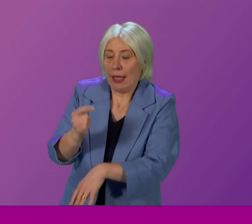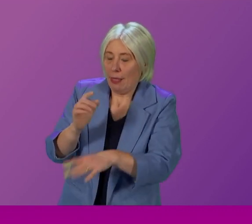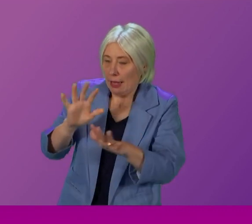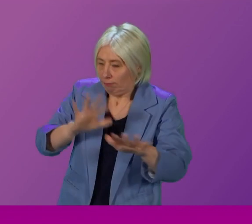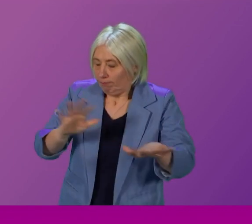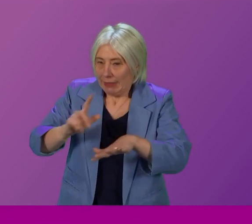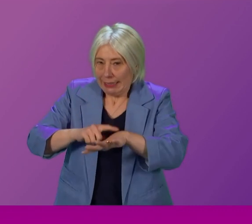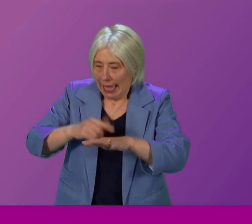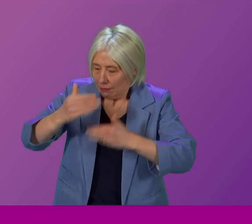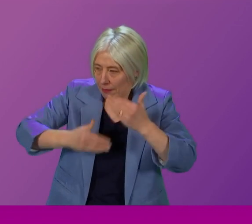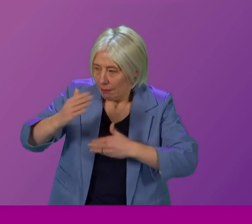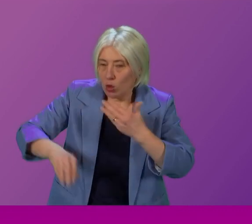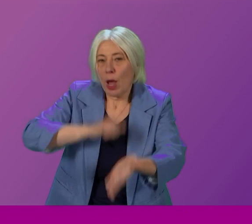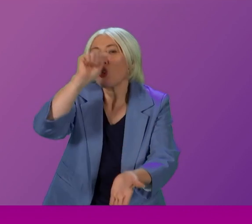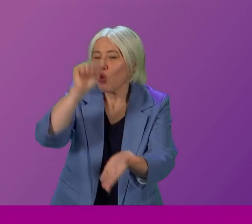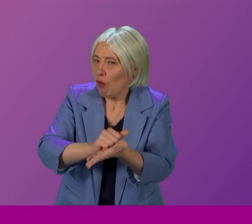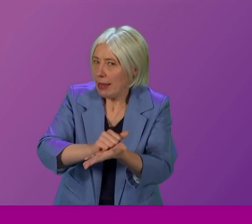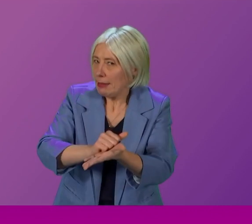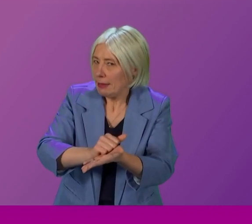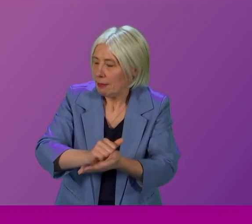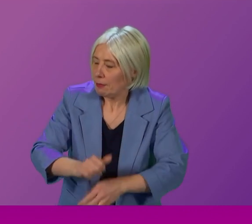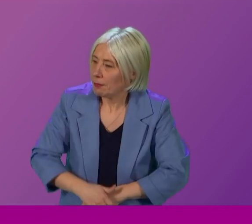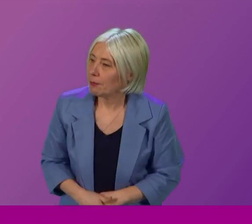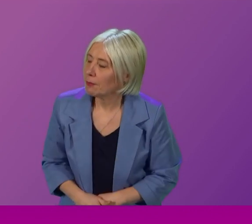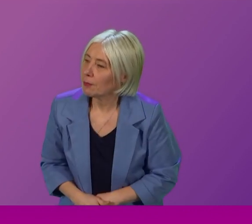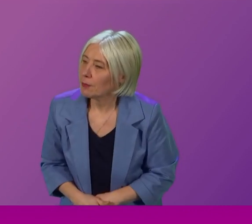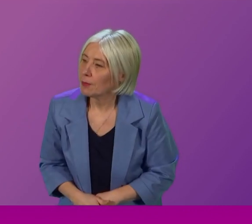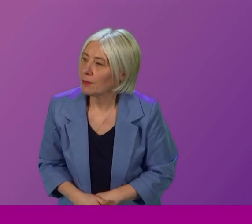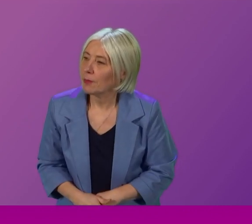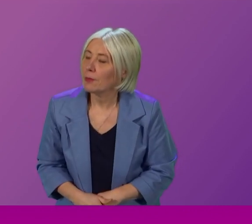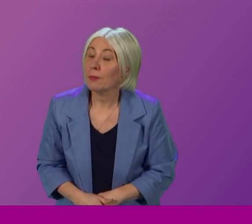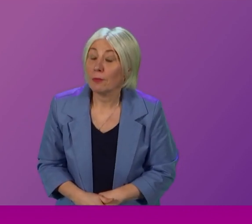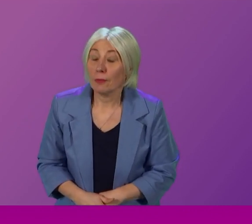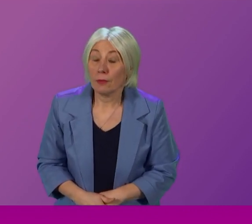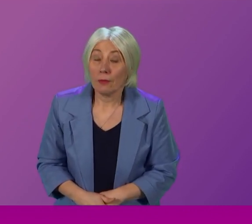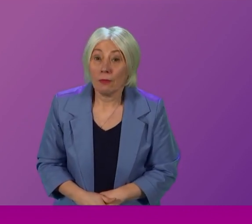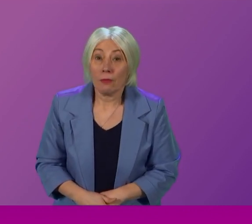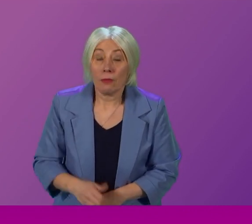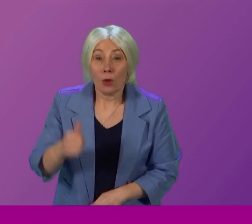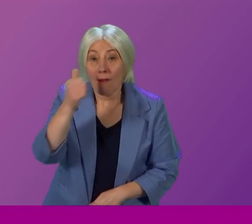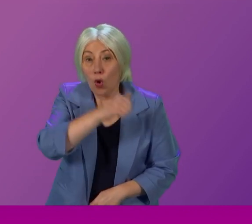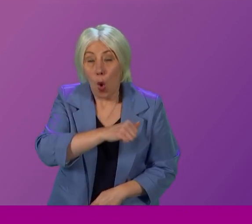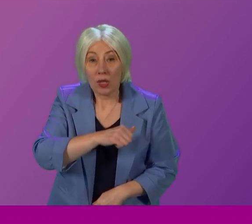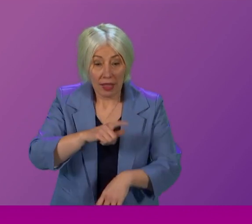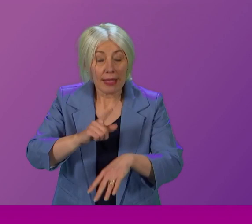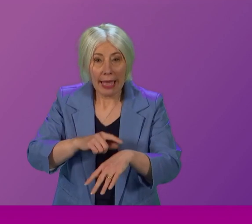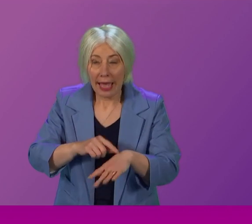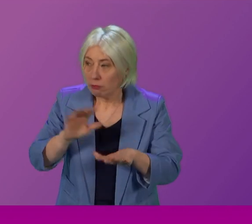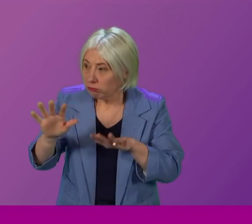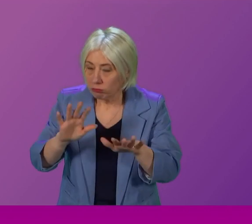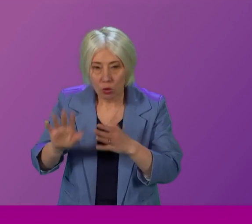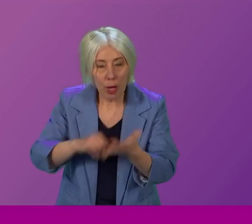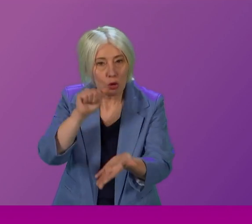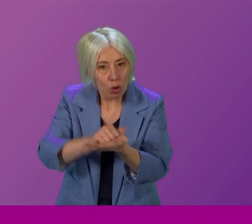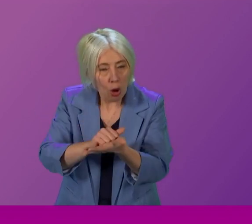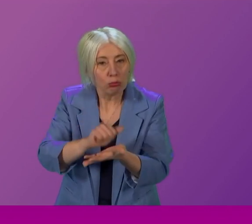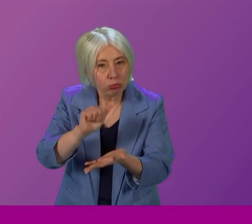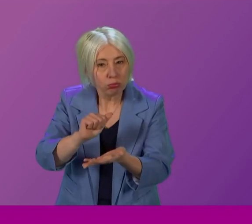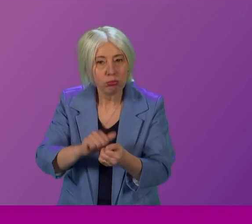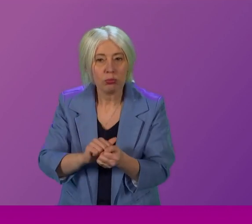We will, of course, take the time required to get it right. There was, in the letter